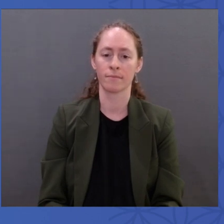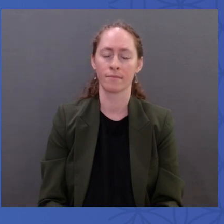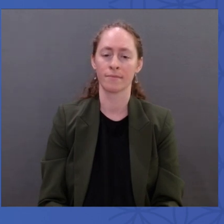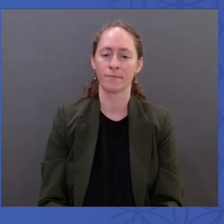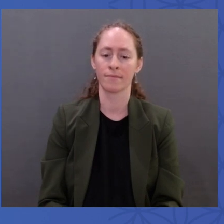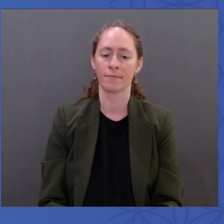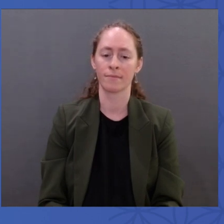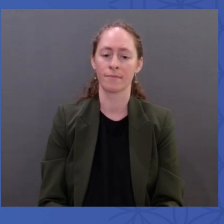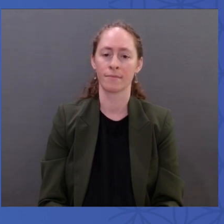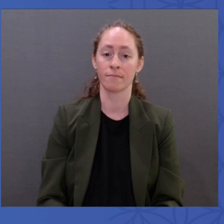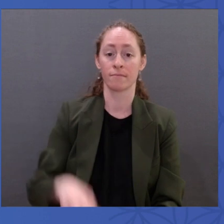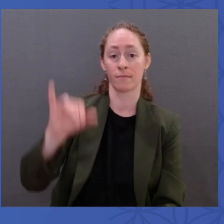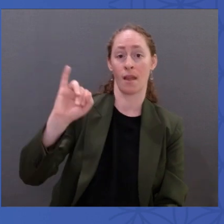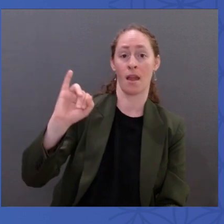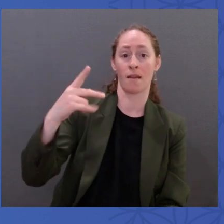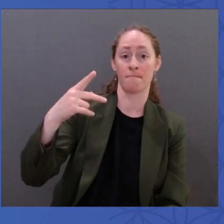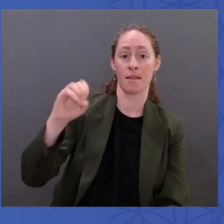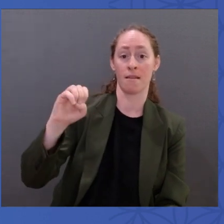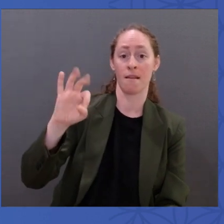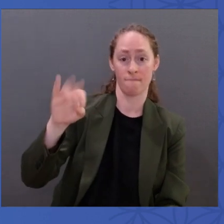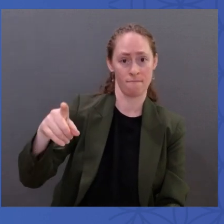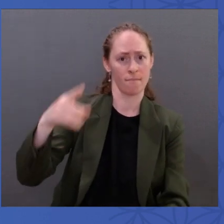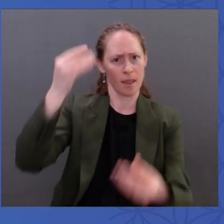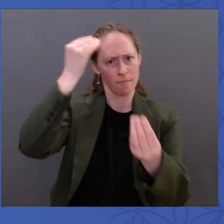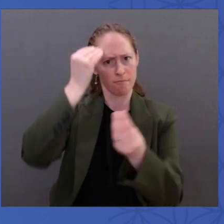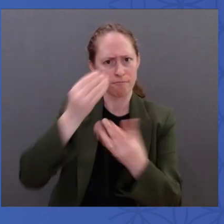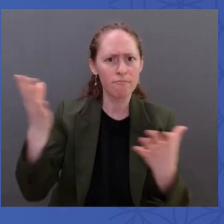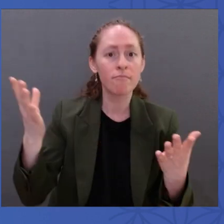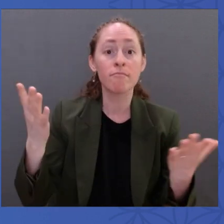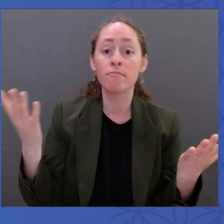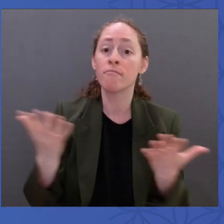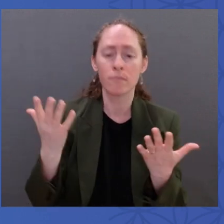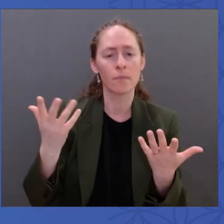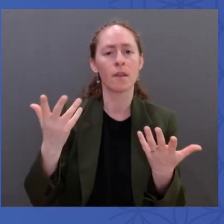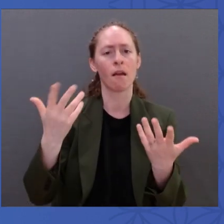to make this region the engine of global economic growth.